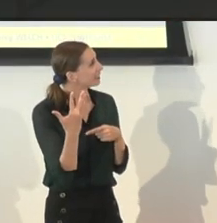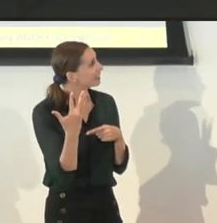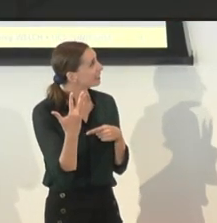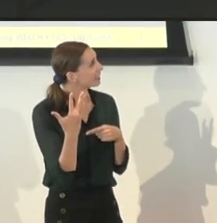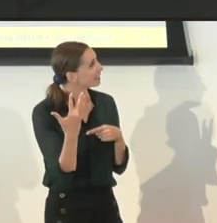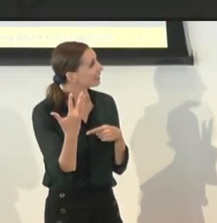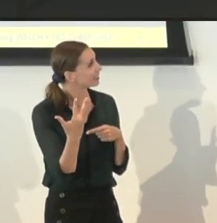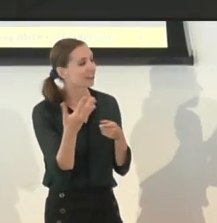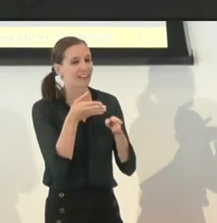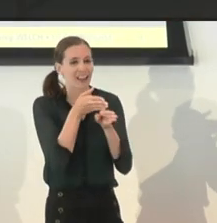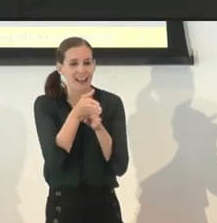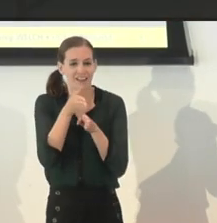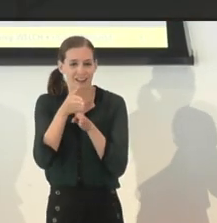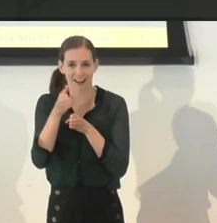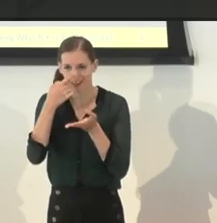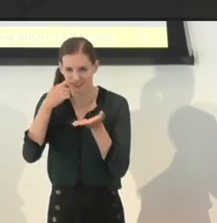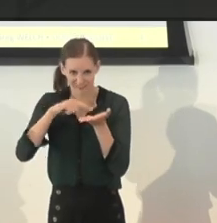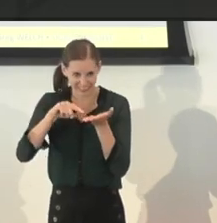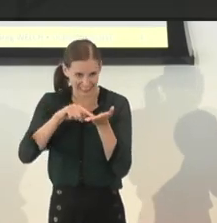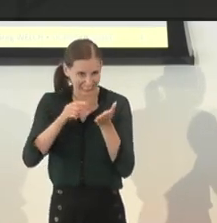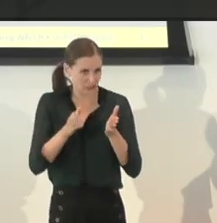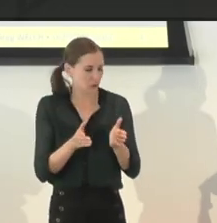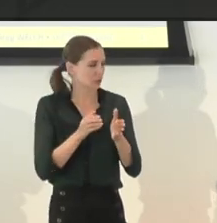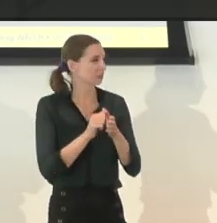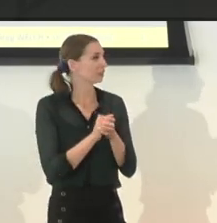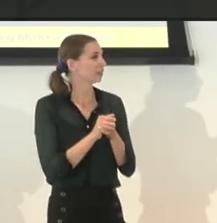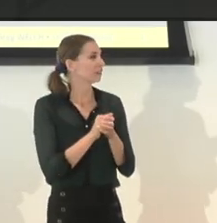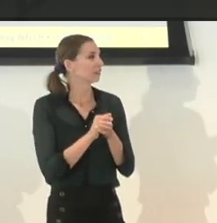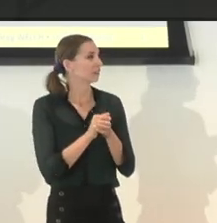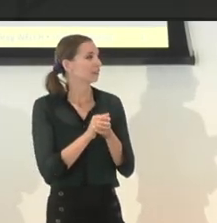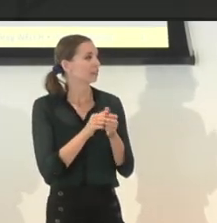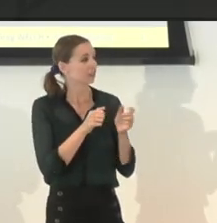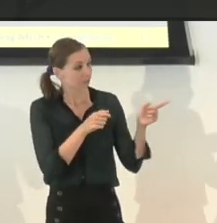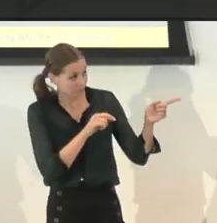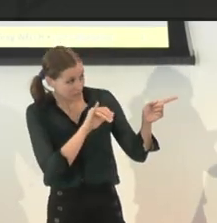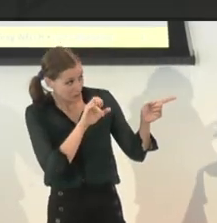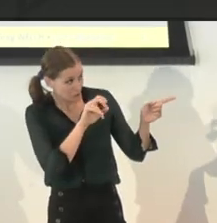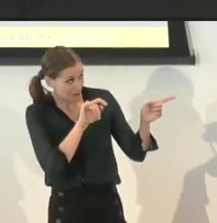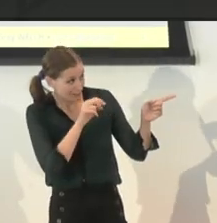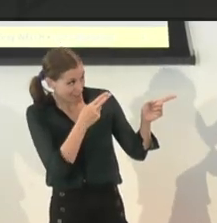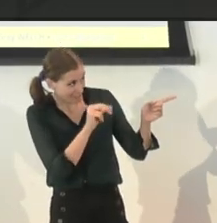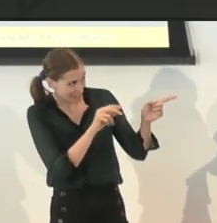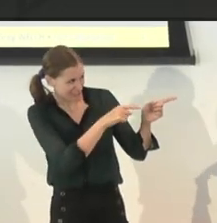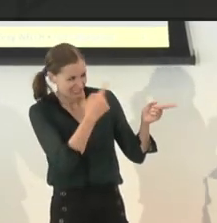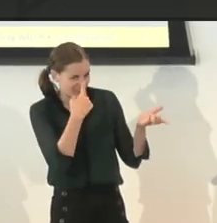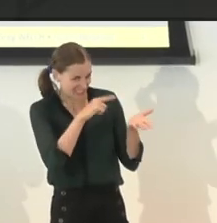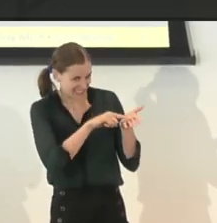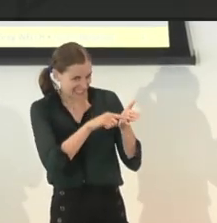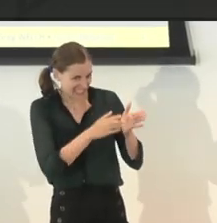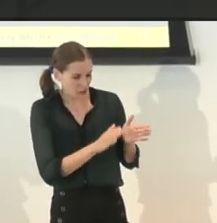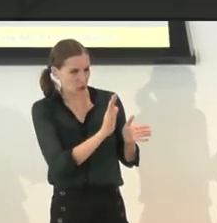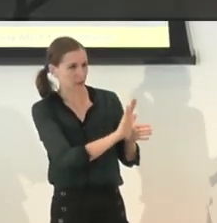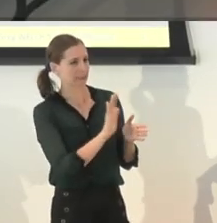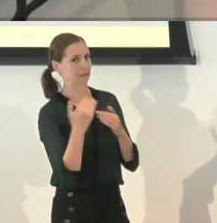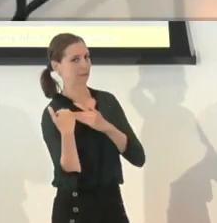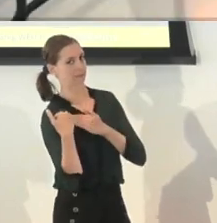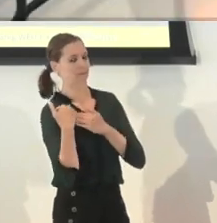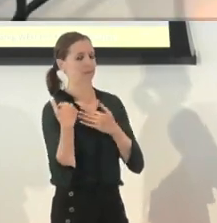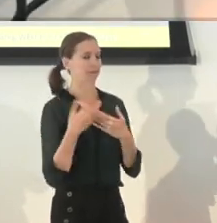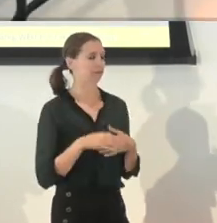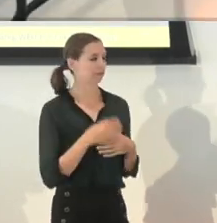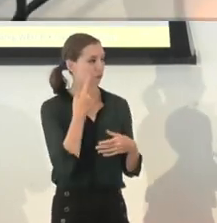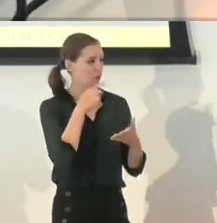area investigators which Jonathan is one and his area of the soul project his ethics and privacy.